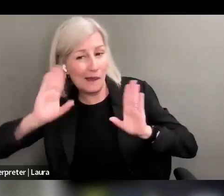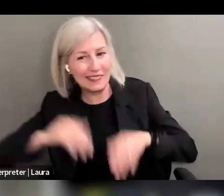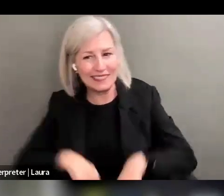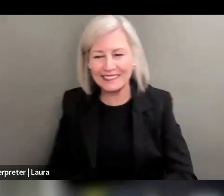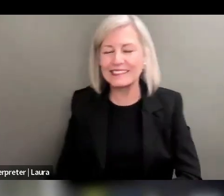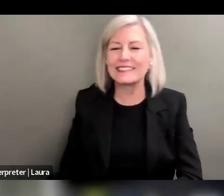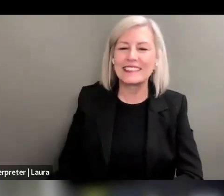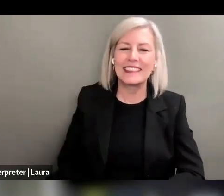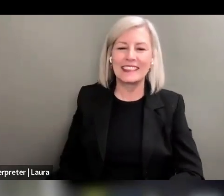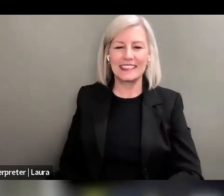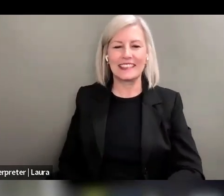Yeah. Awesome. Hi Kathy.